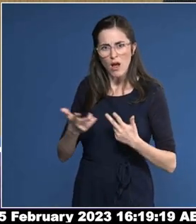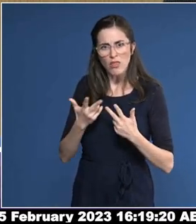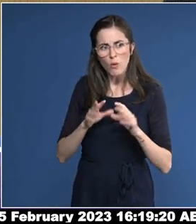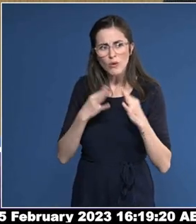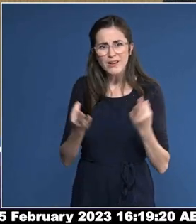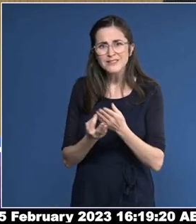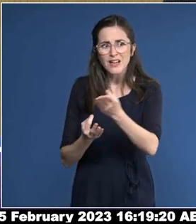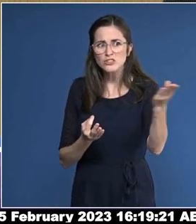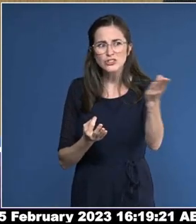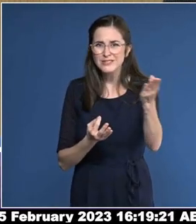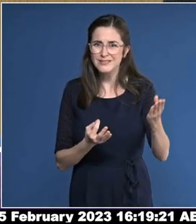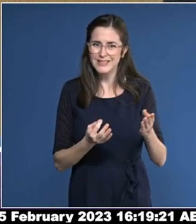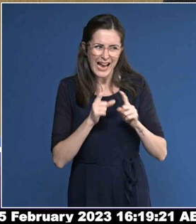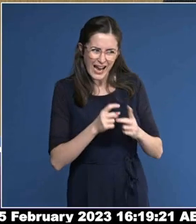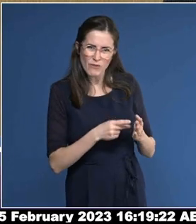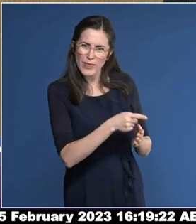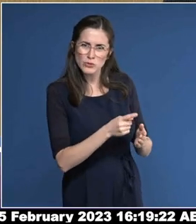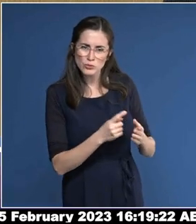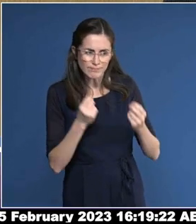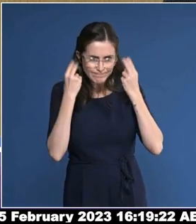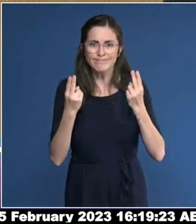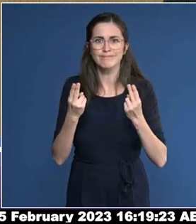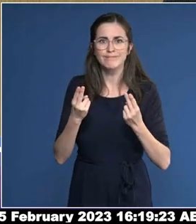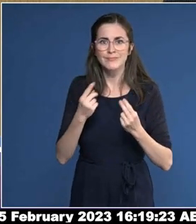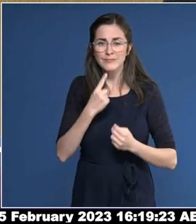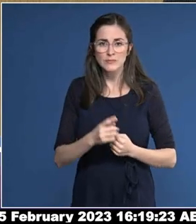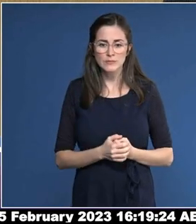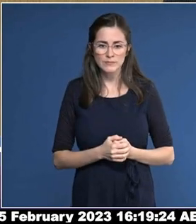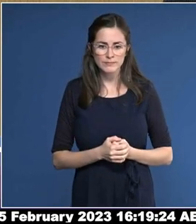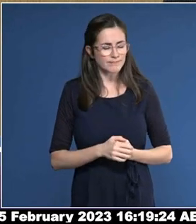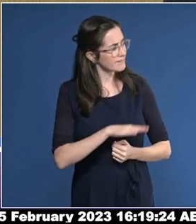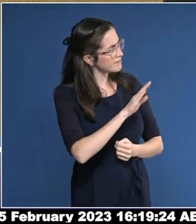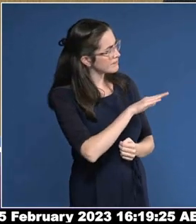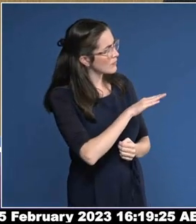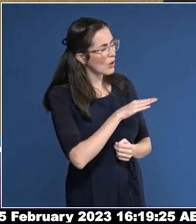Why hasn't this already happened, do you think? That is a wonderful question.